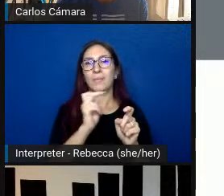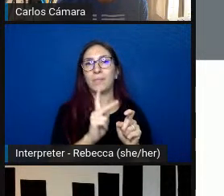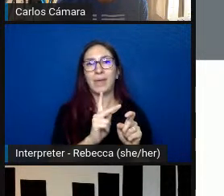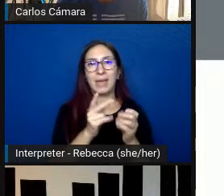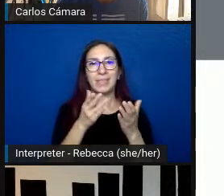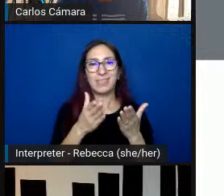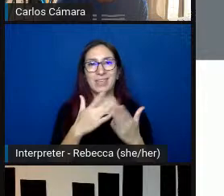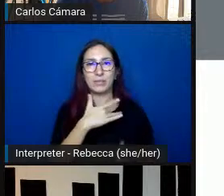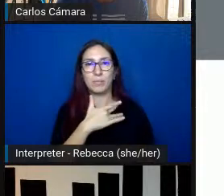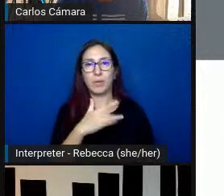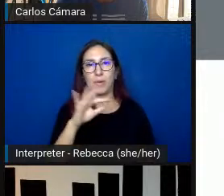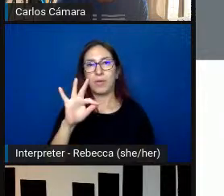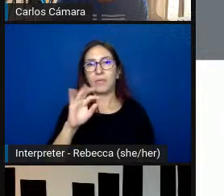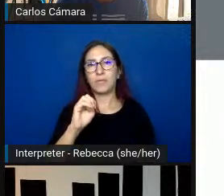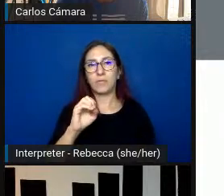and incorporated it and obviously we